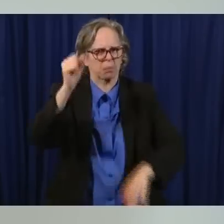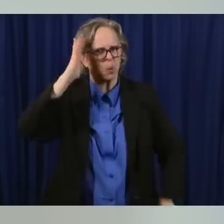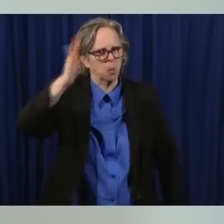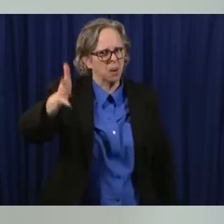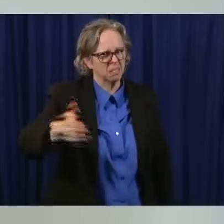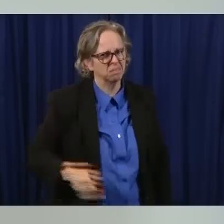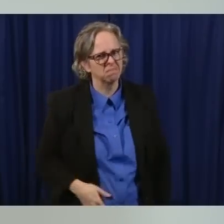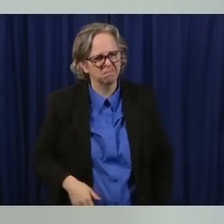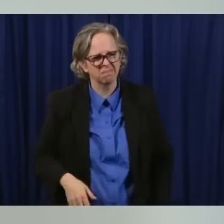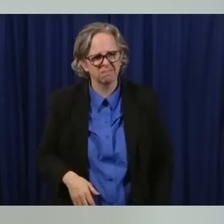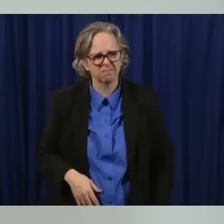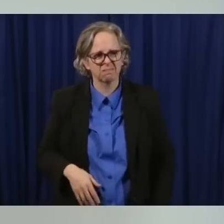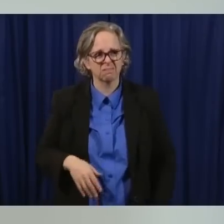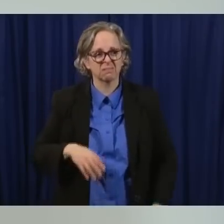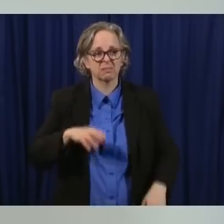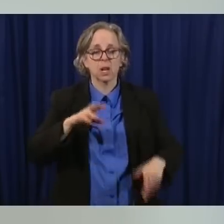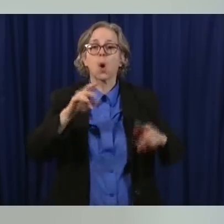ARE REPORTED. PROBABLY GOING TO